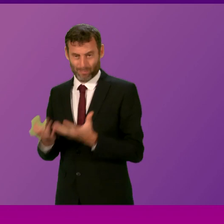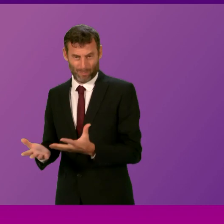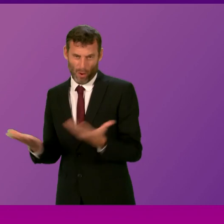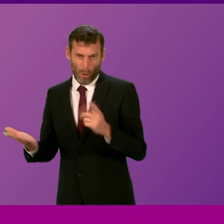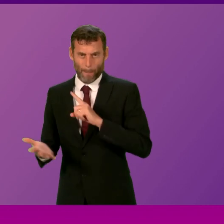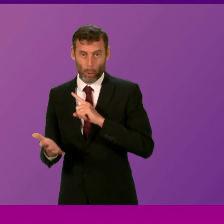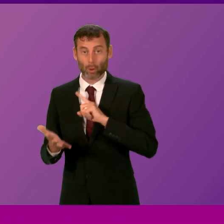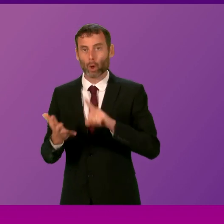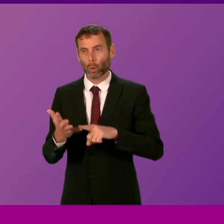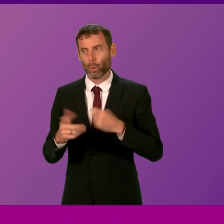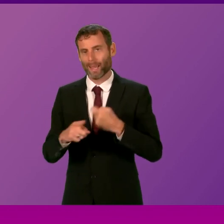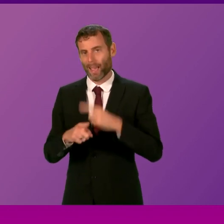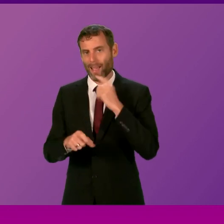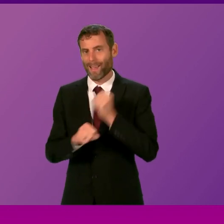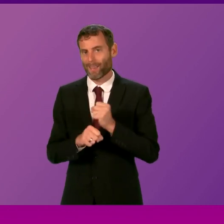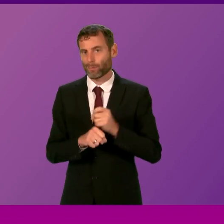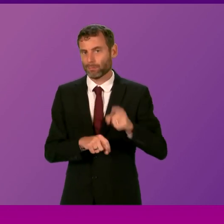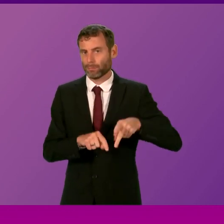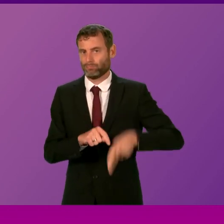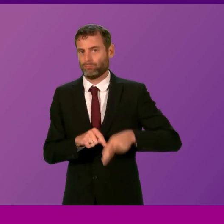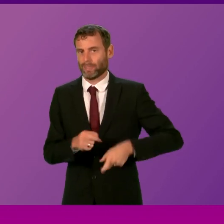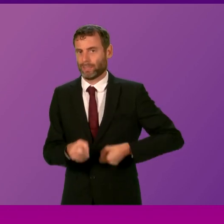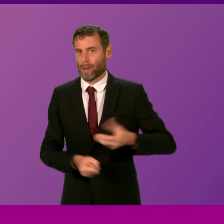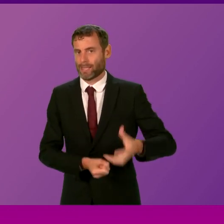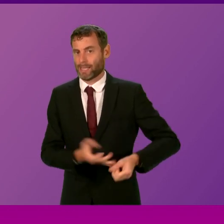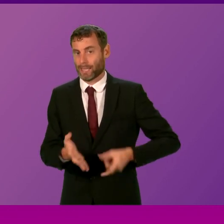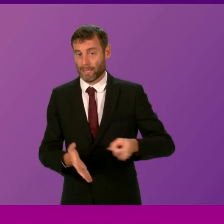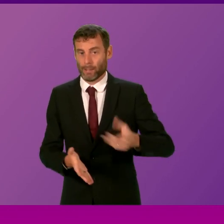the United Kingdom Government’s austerity policy. We must therefore ensure that the